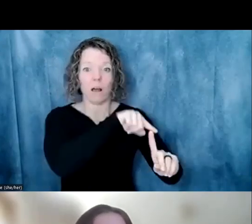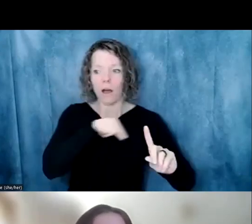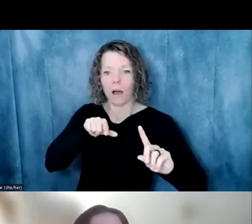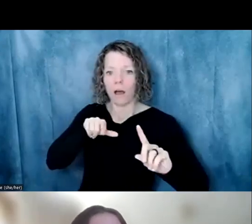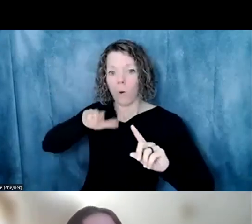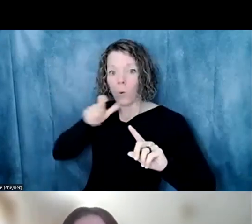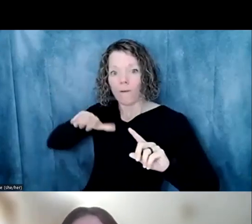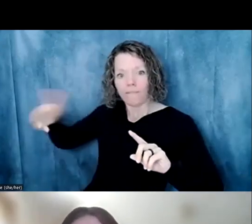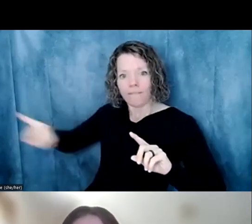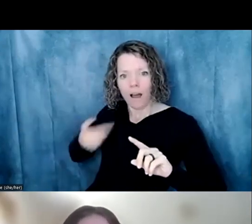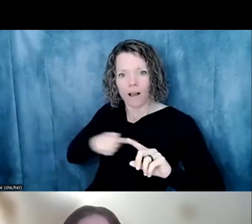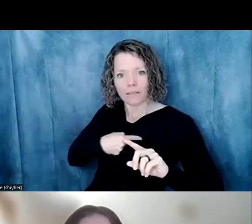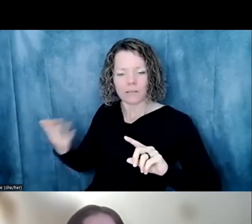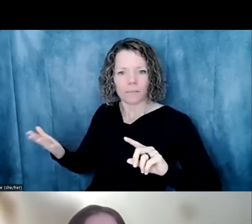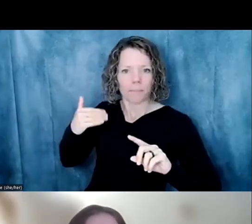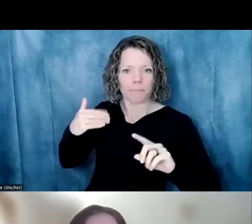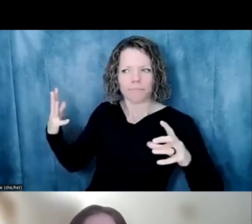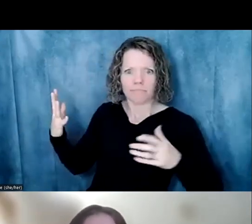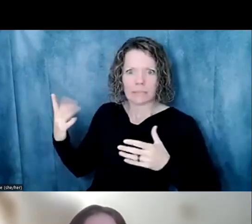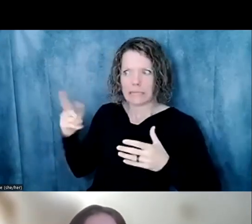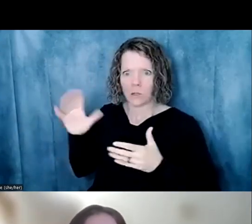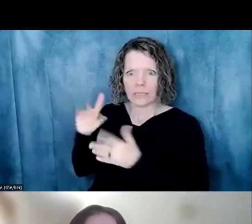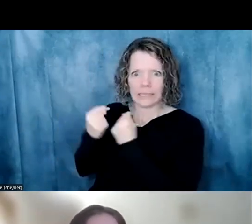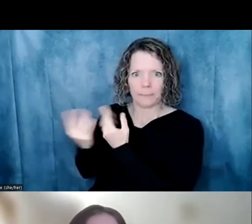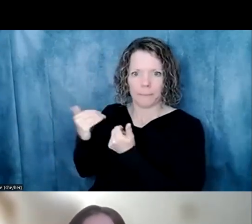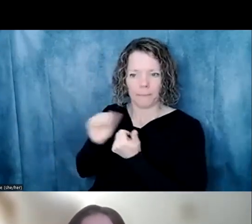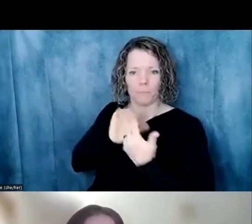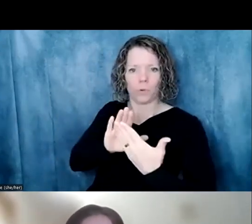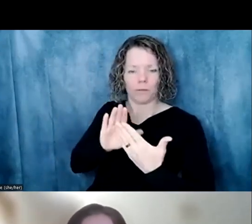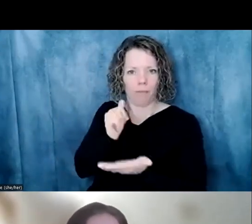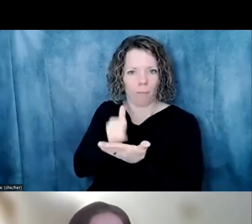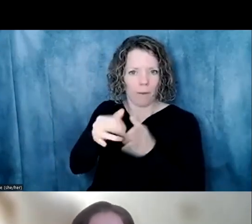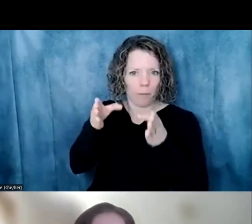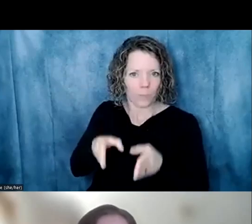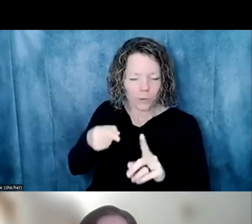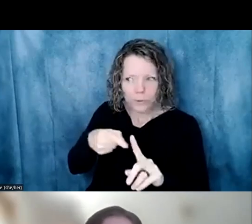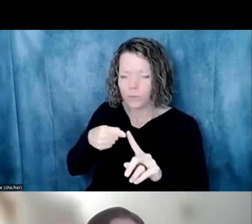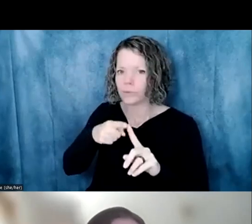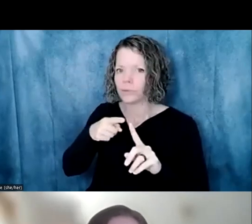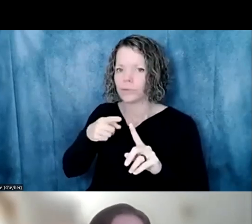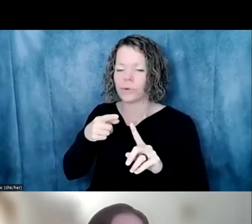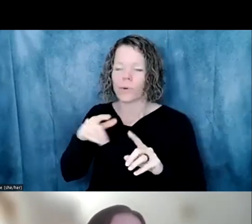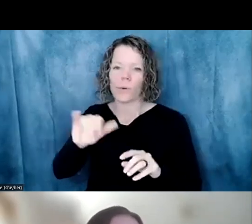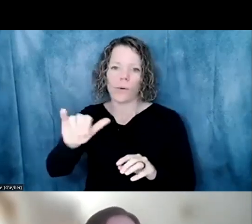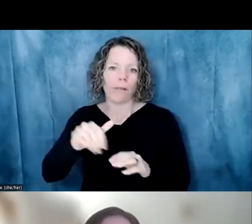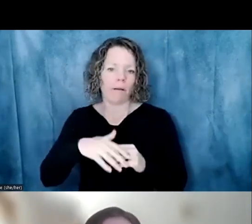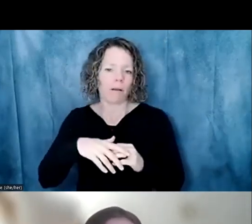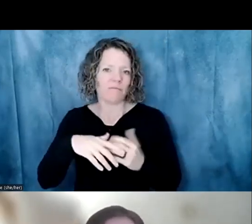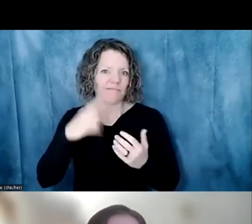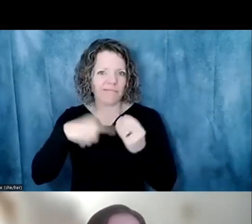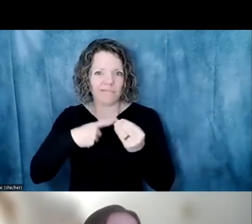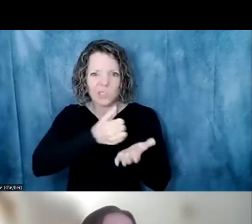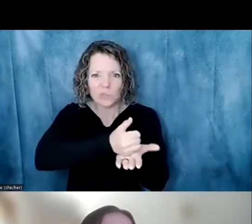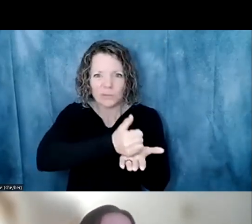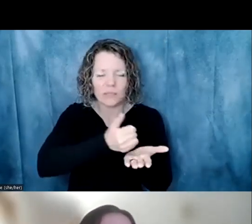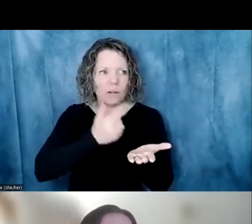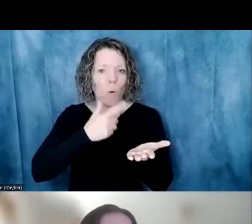of, for example, I don't know, the treatment and, sort of, heavier duty decisions and,